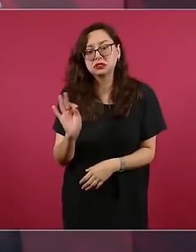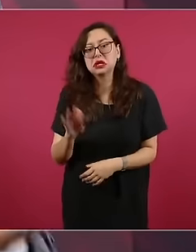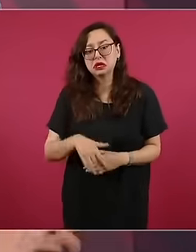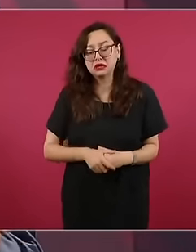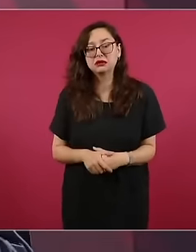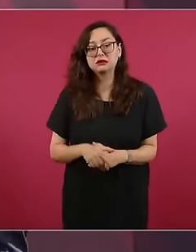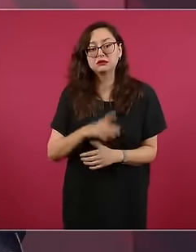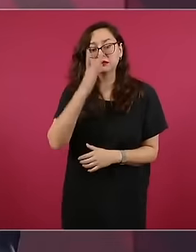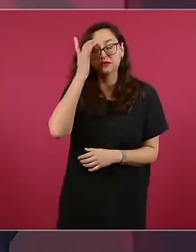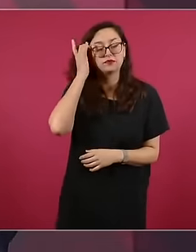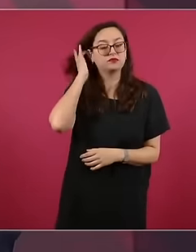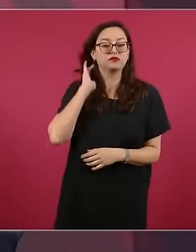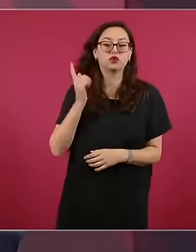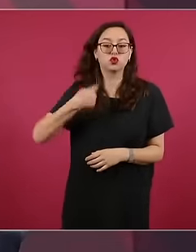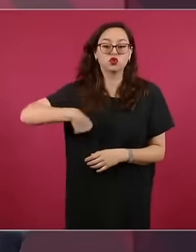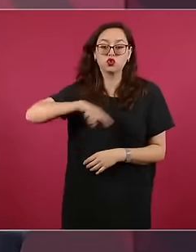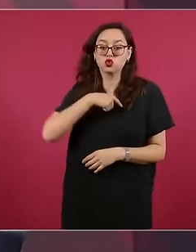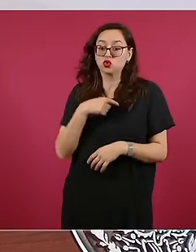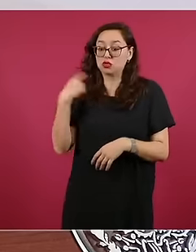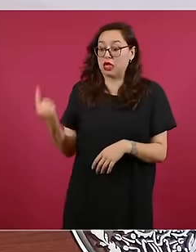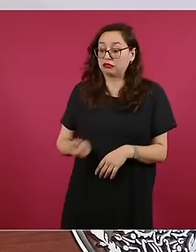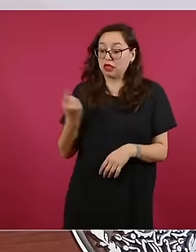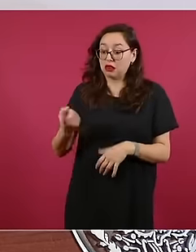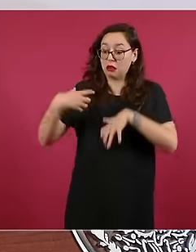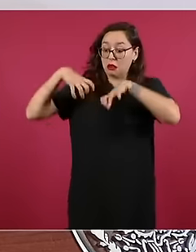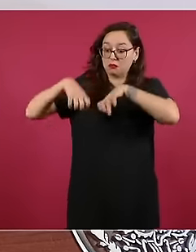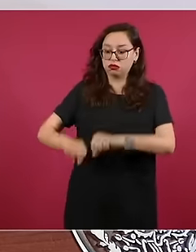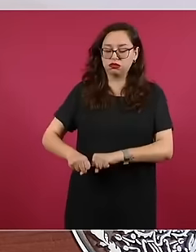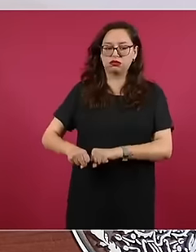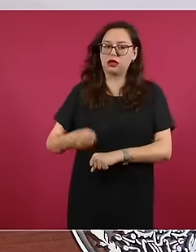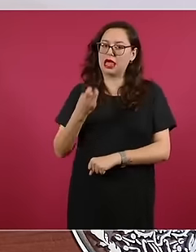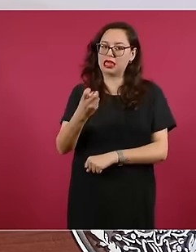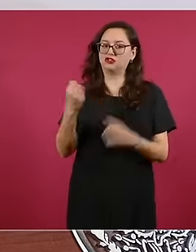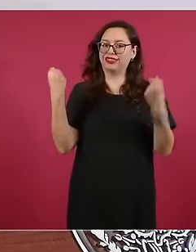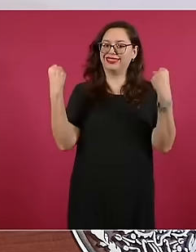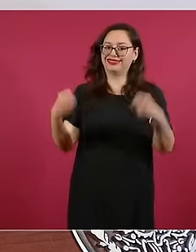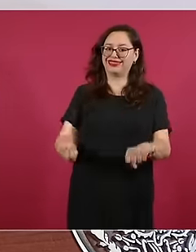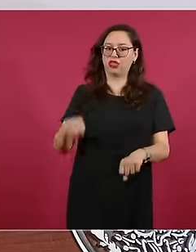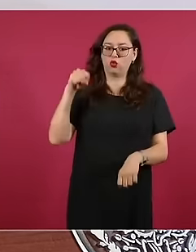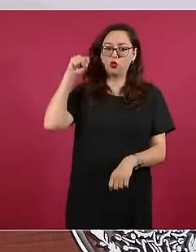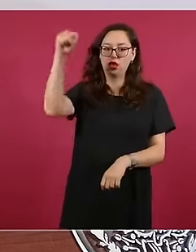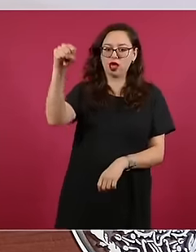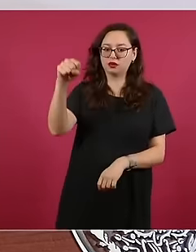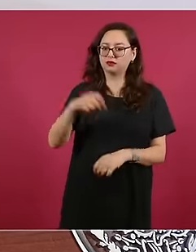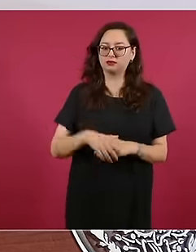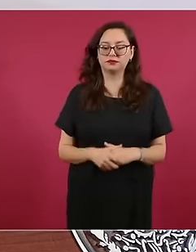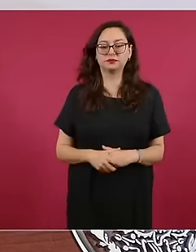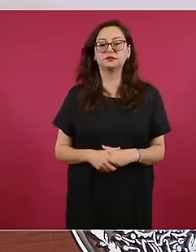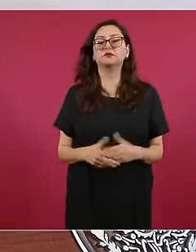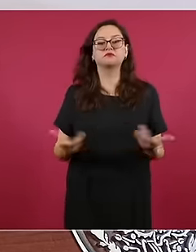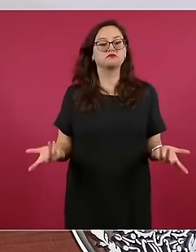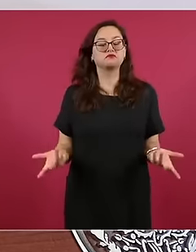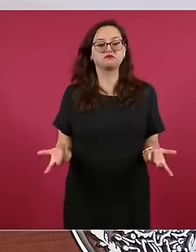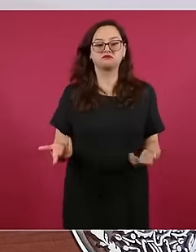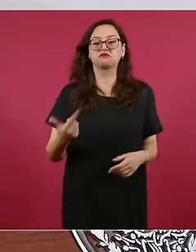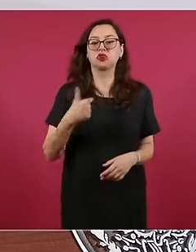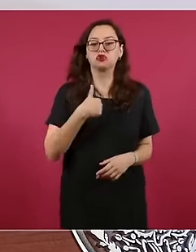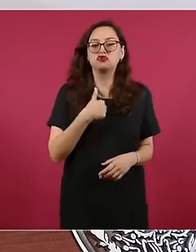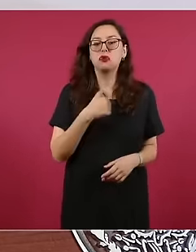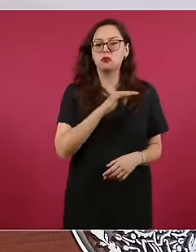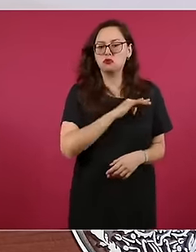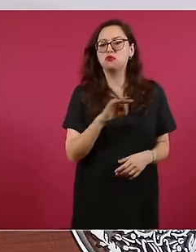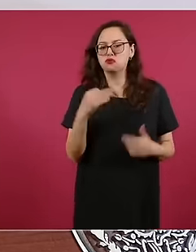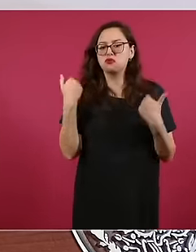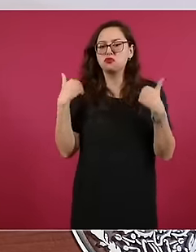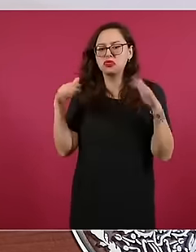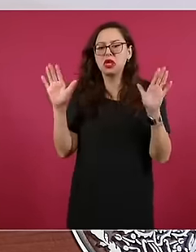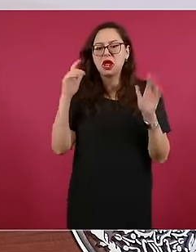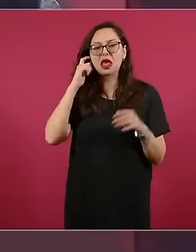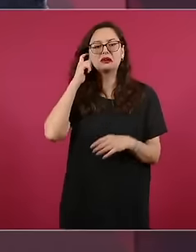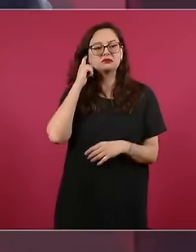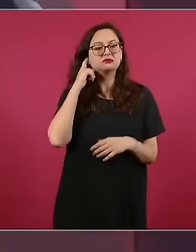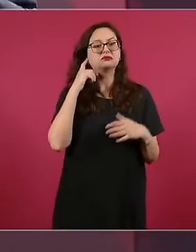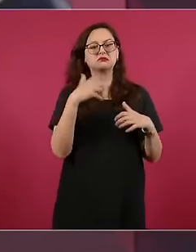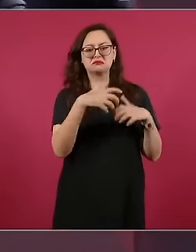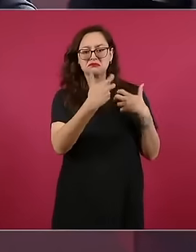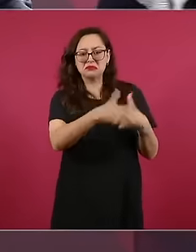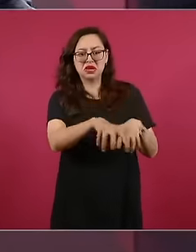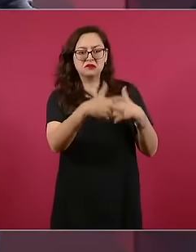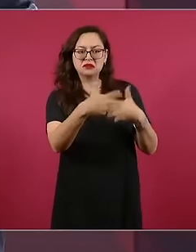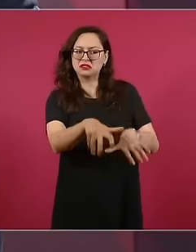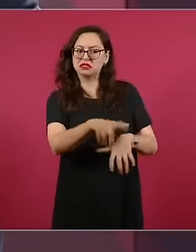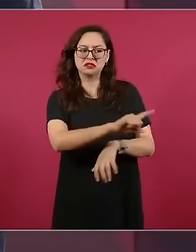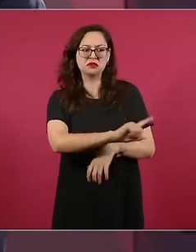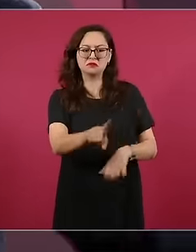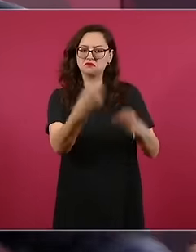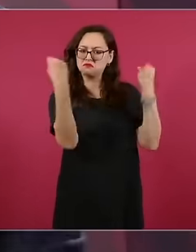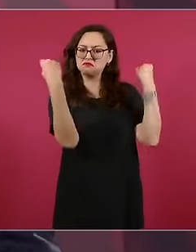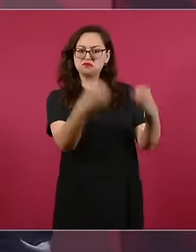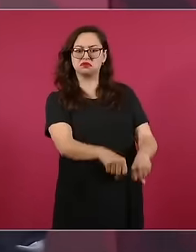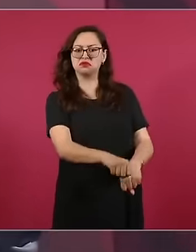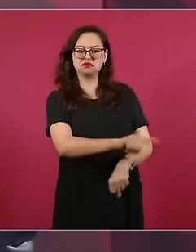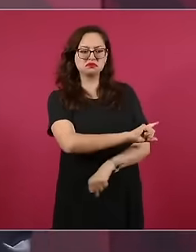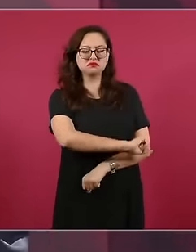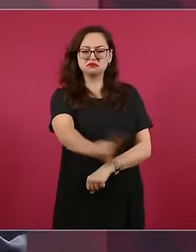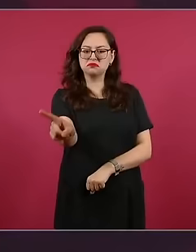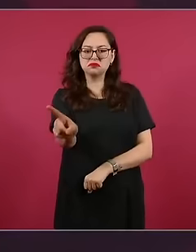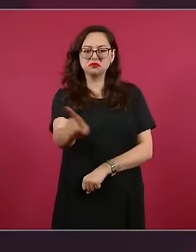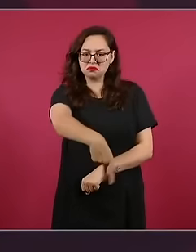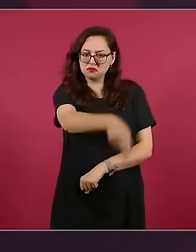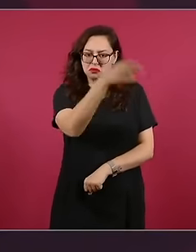freedoms, these demonstrations or protests are not allowed, a bit of the authoritarianism that existed before